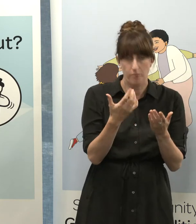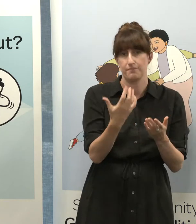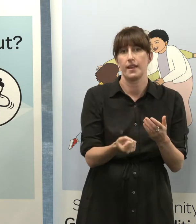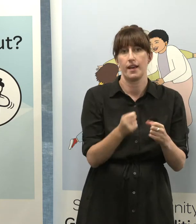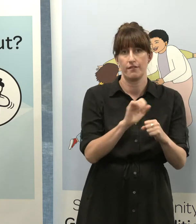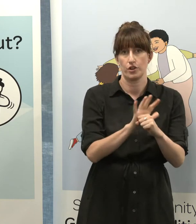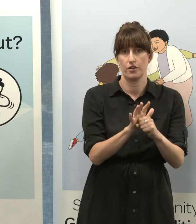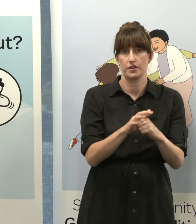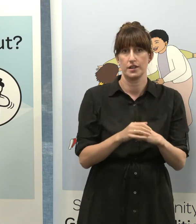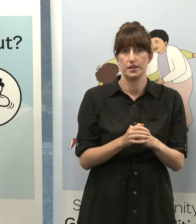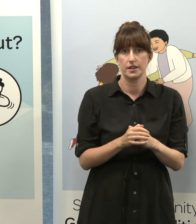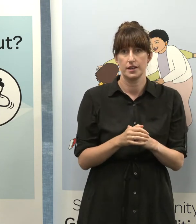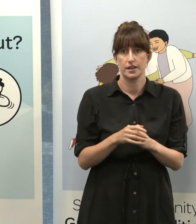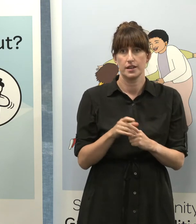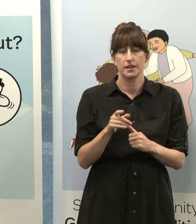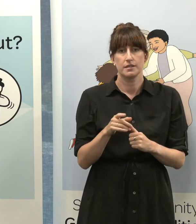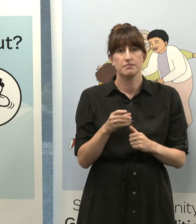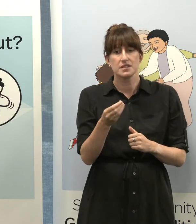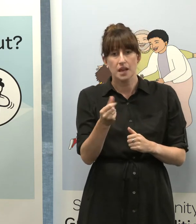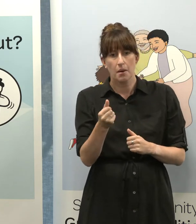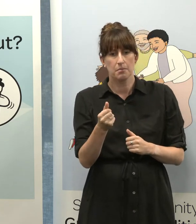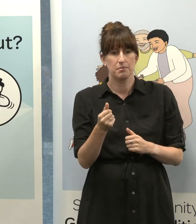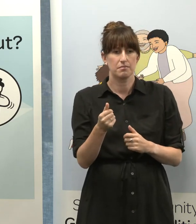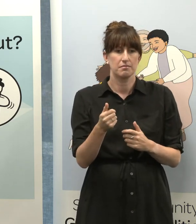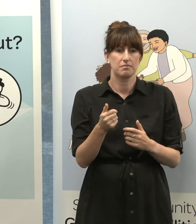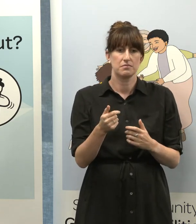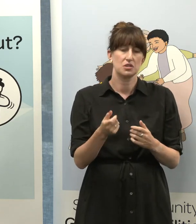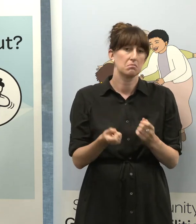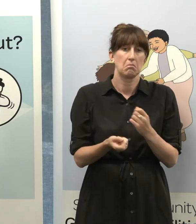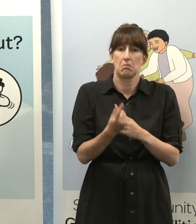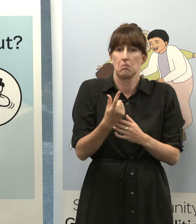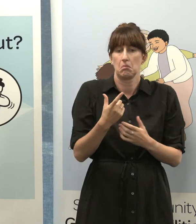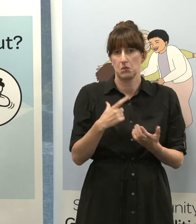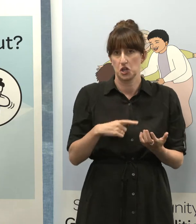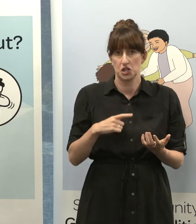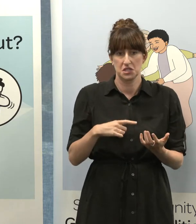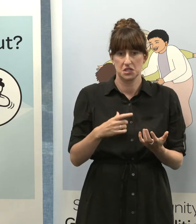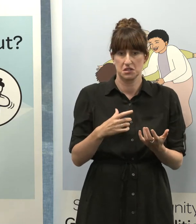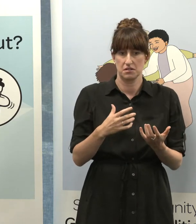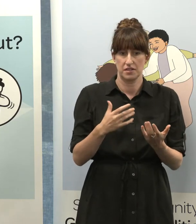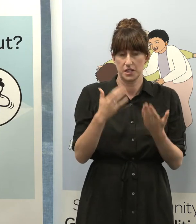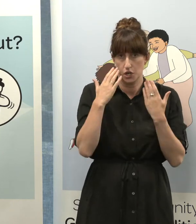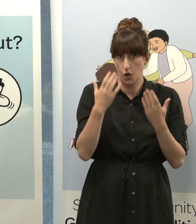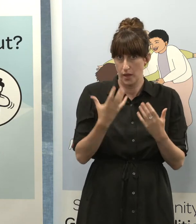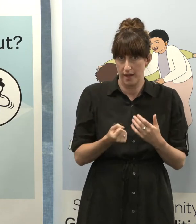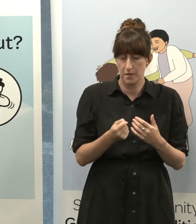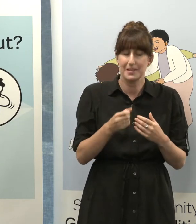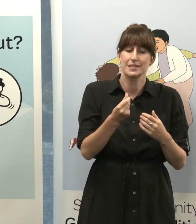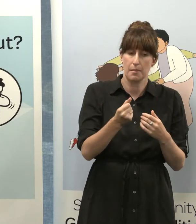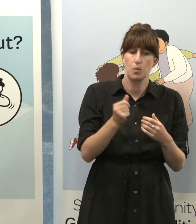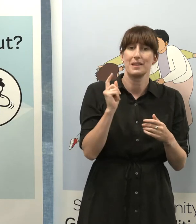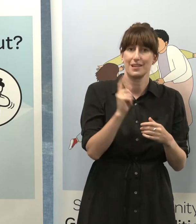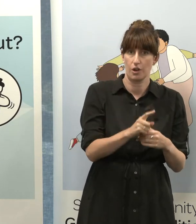everyone is tested, 40% of those people are testing positive for COVID. Some, in fact many of them because they're seeking care